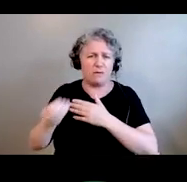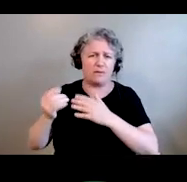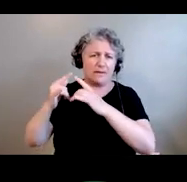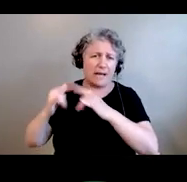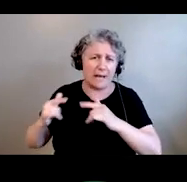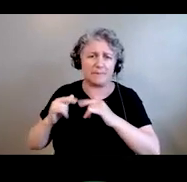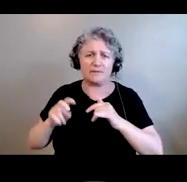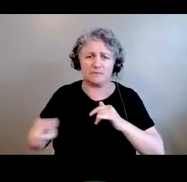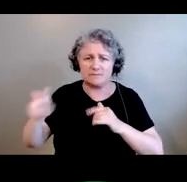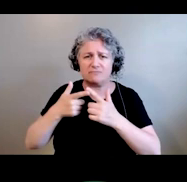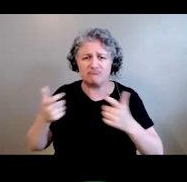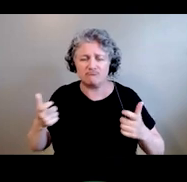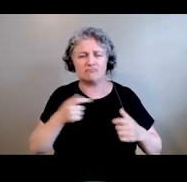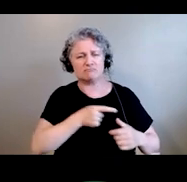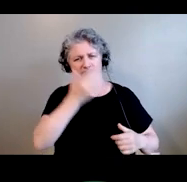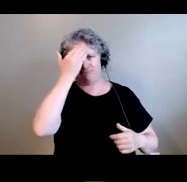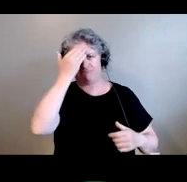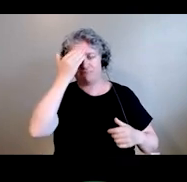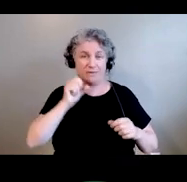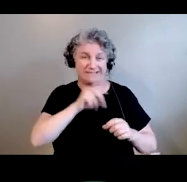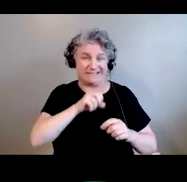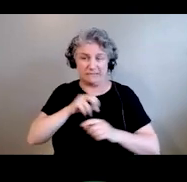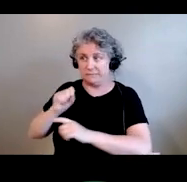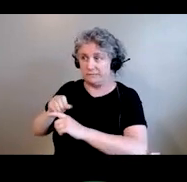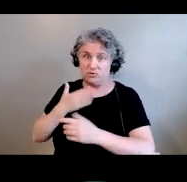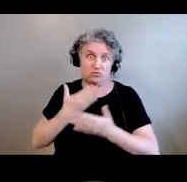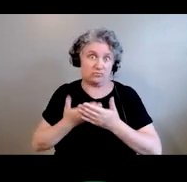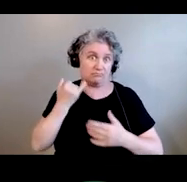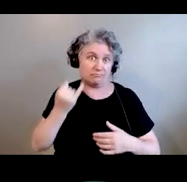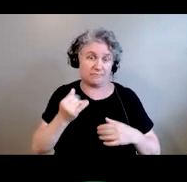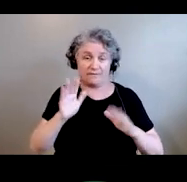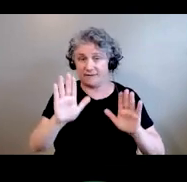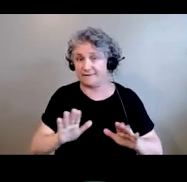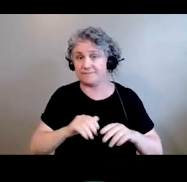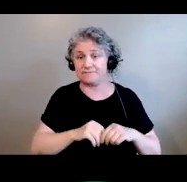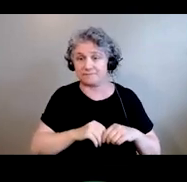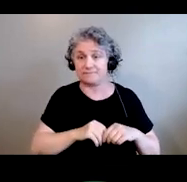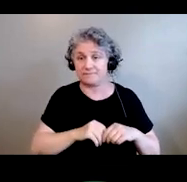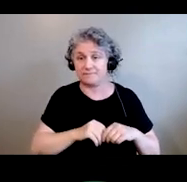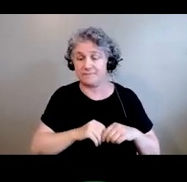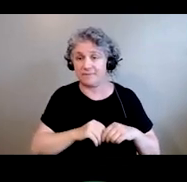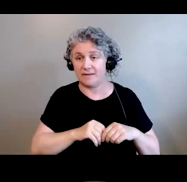in their field or in their job how getting how someone could make a difference on their